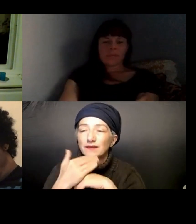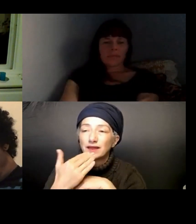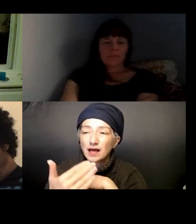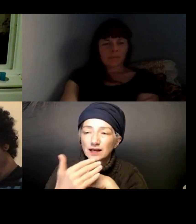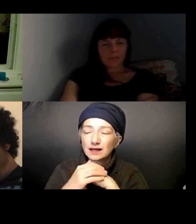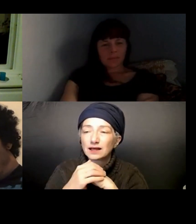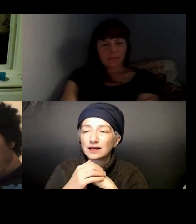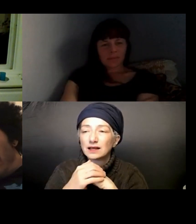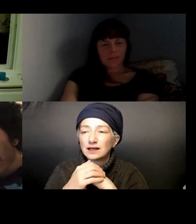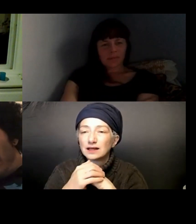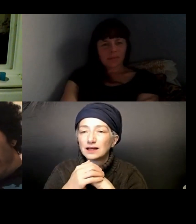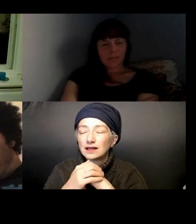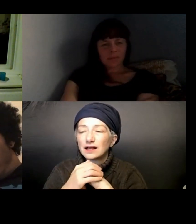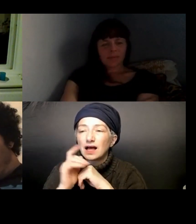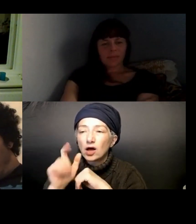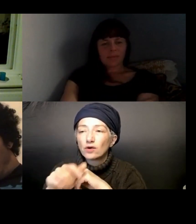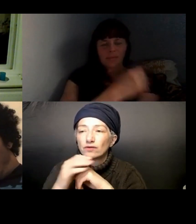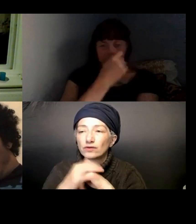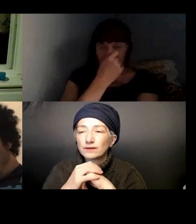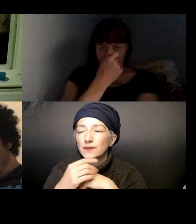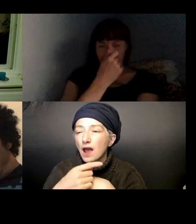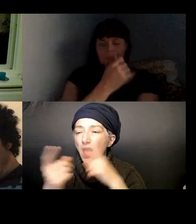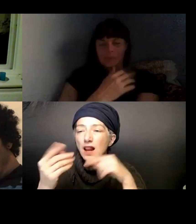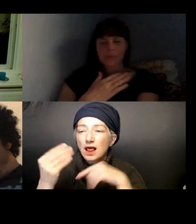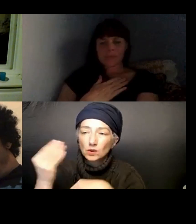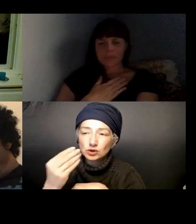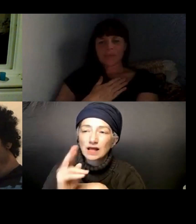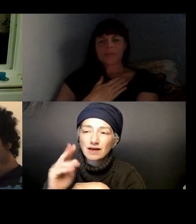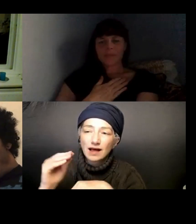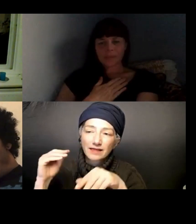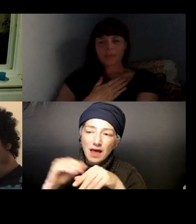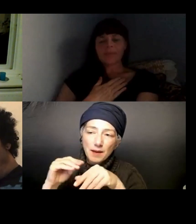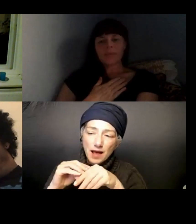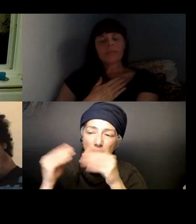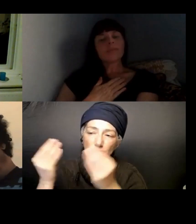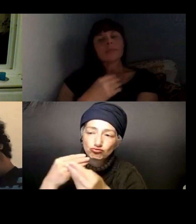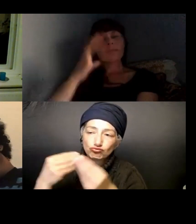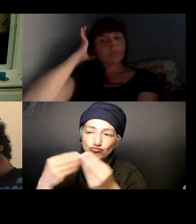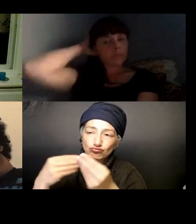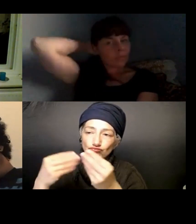Of course, a thank you to all the artists who have been involved during these five days,